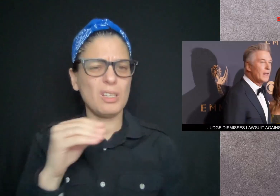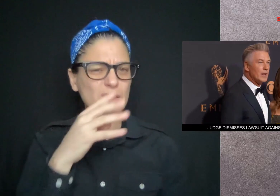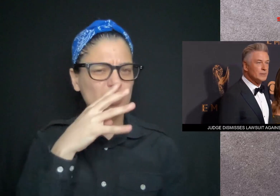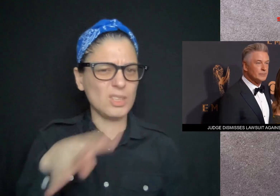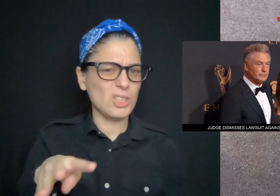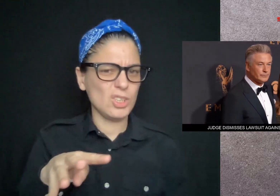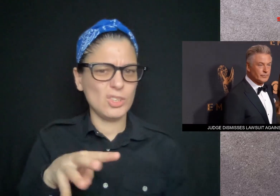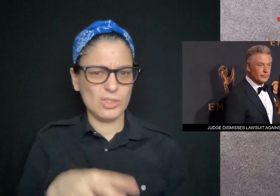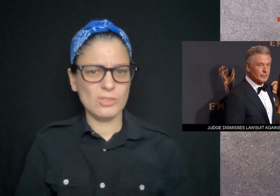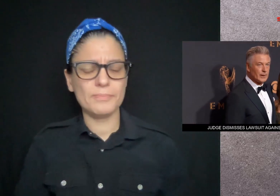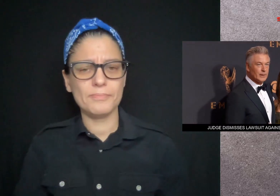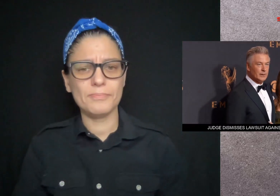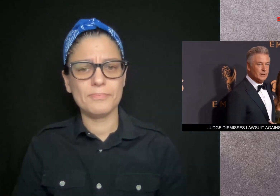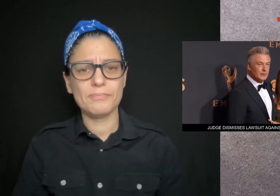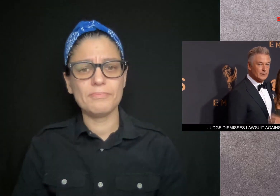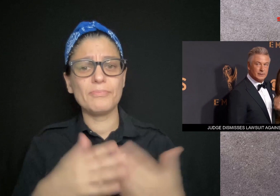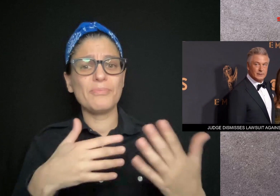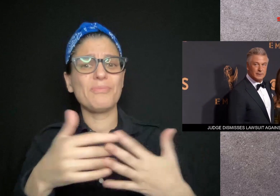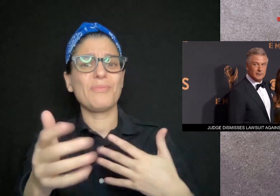the woman sued for defamation and negligence